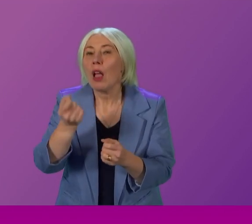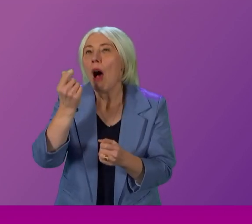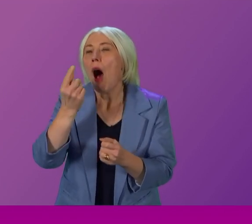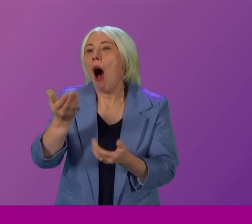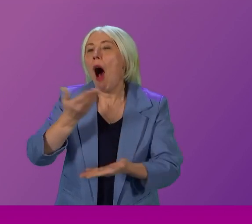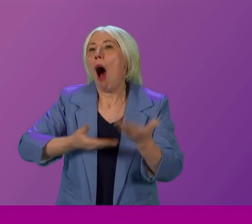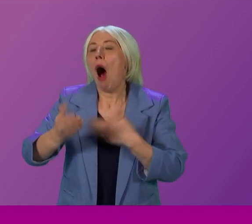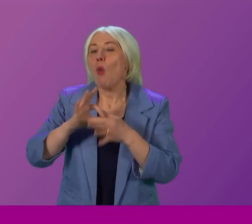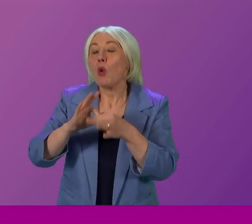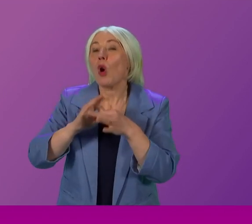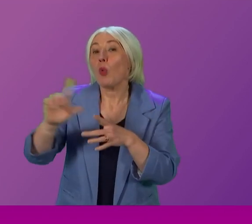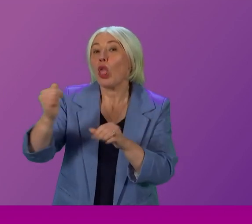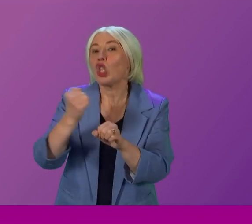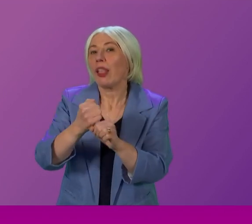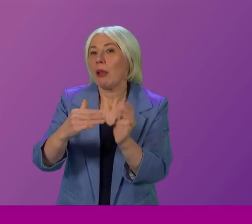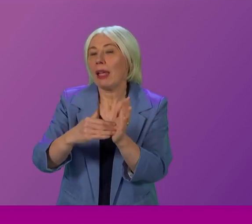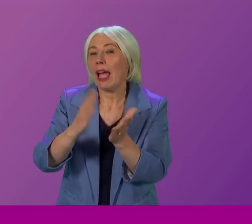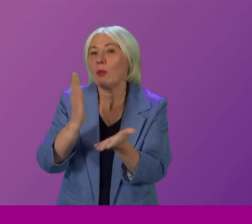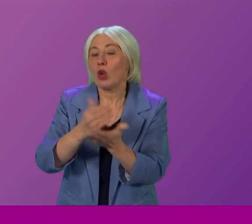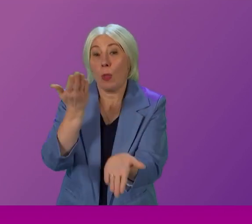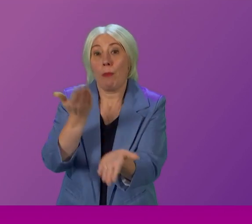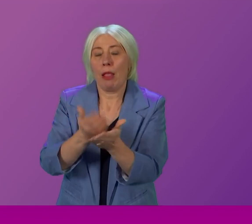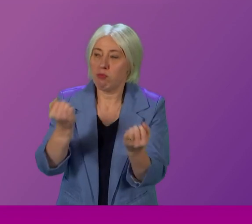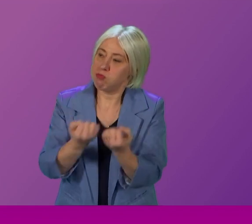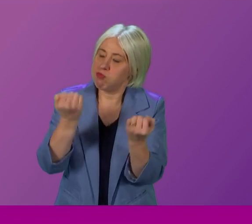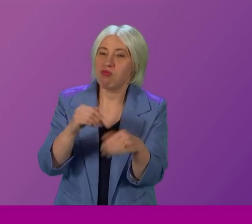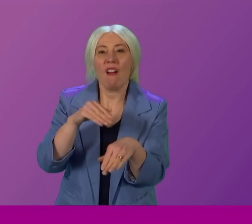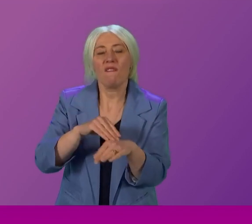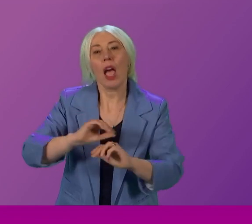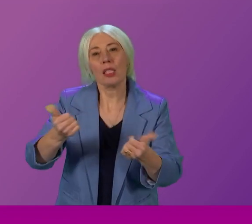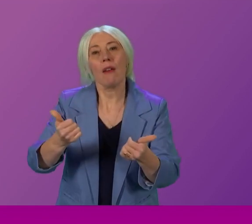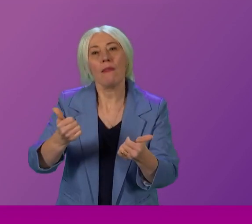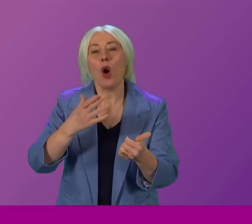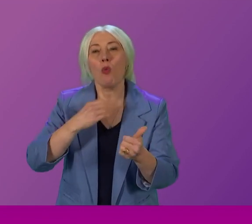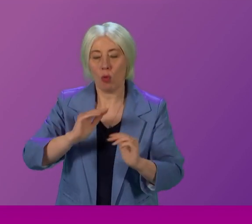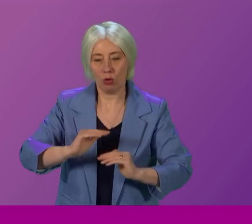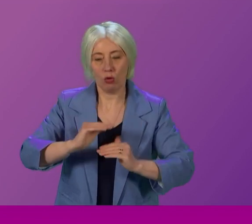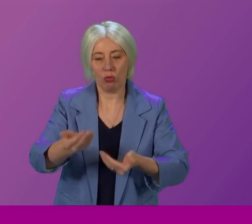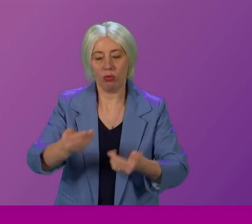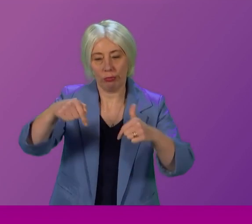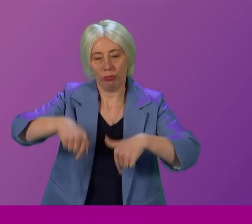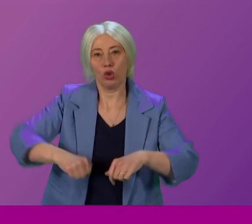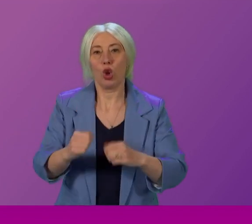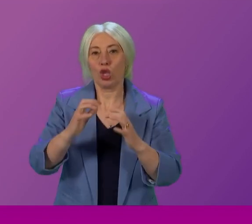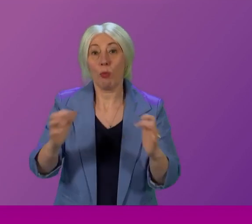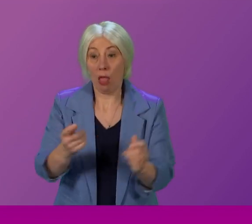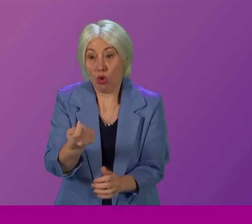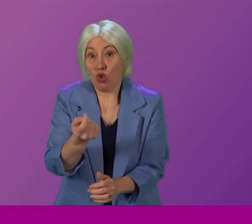work with Gillian Mackay to develop a bill that is robust and effective. I know that we want to see that bill introduced to the Scottish Parliament as soon as possible.